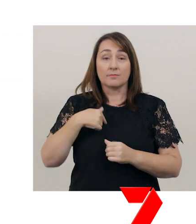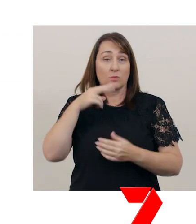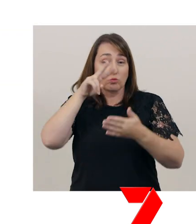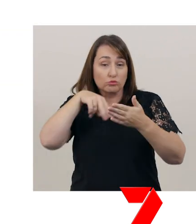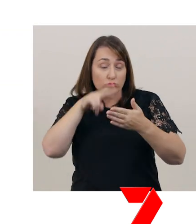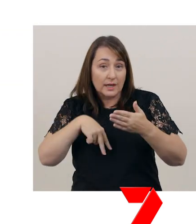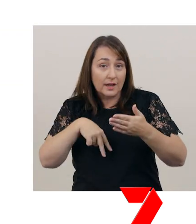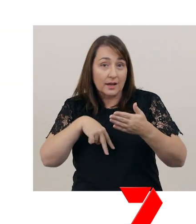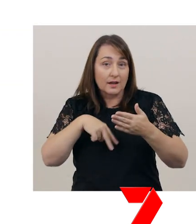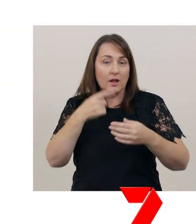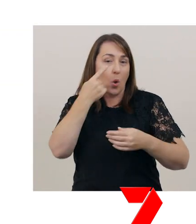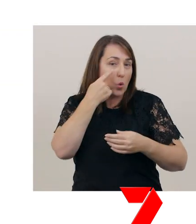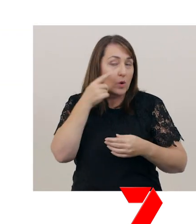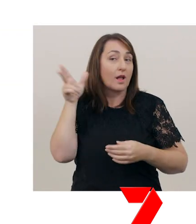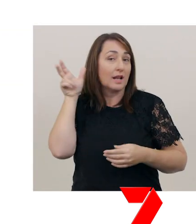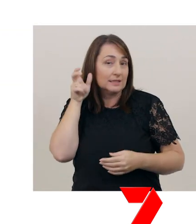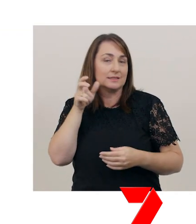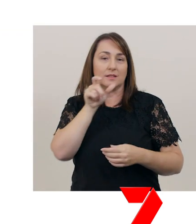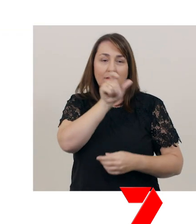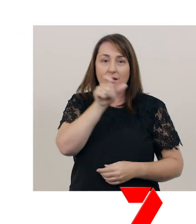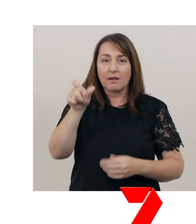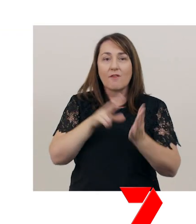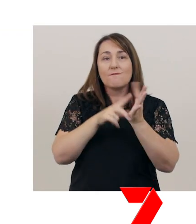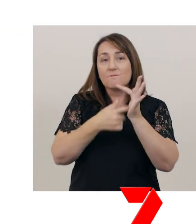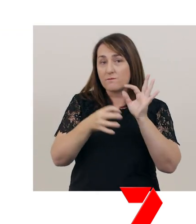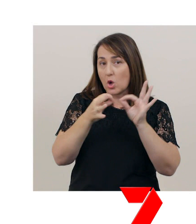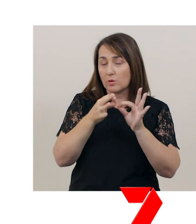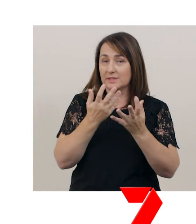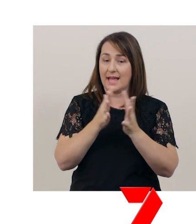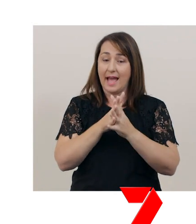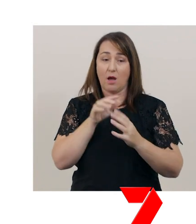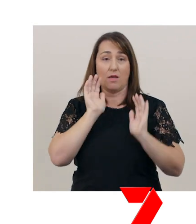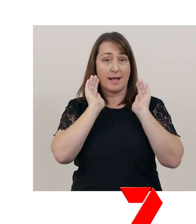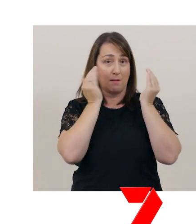to show how Herb is acting and feeling. In this story, Herb,